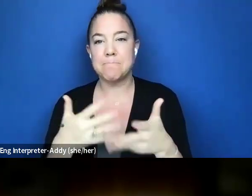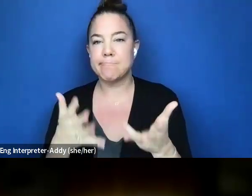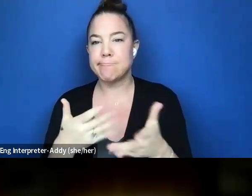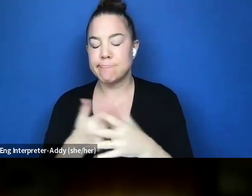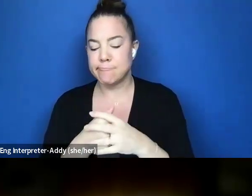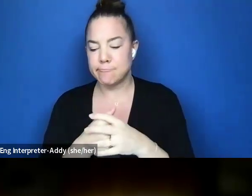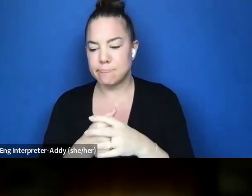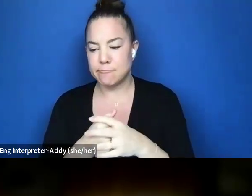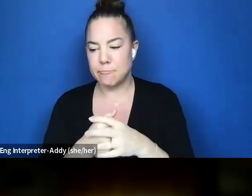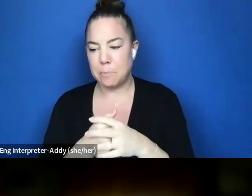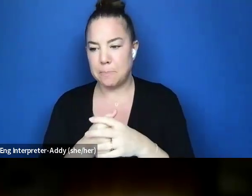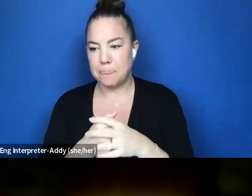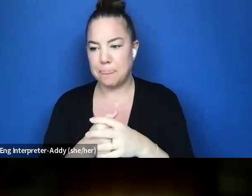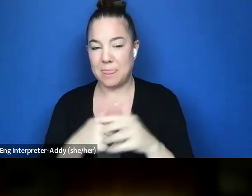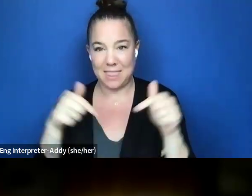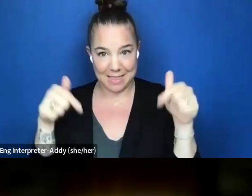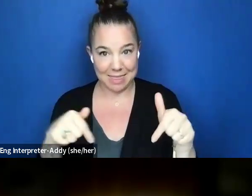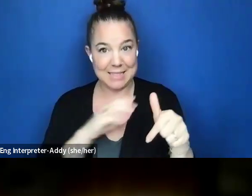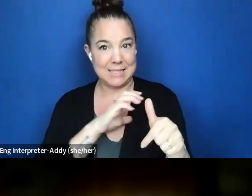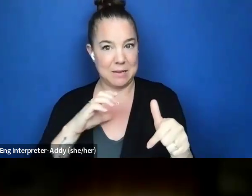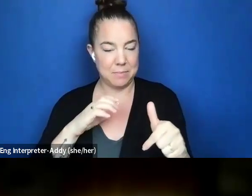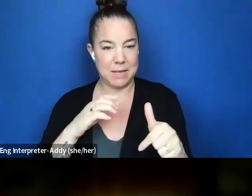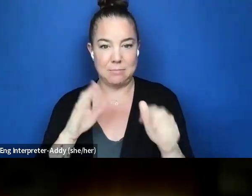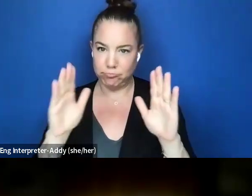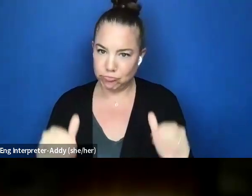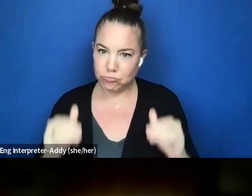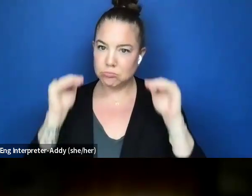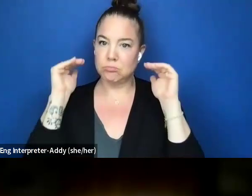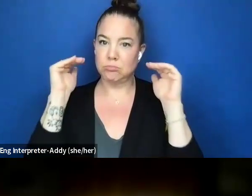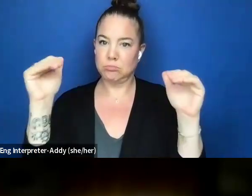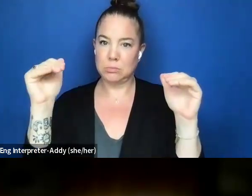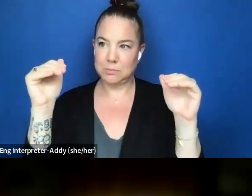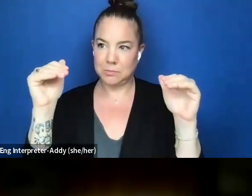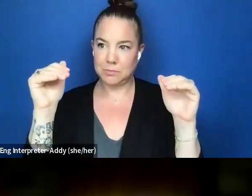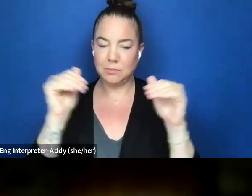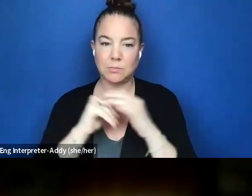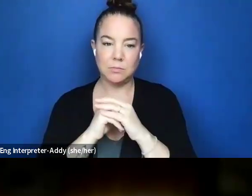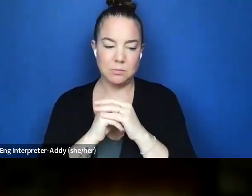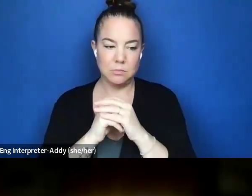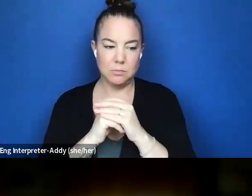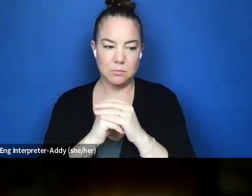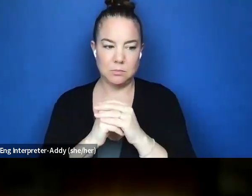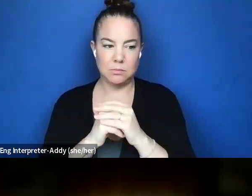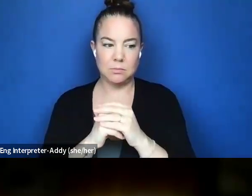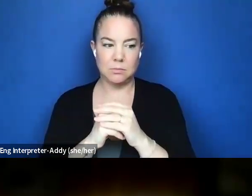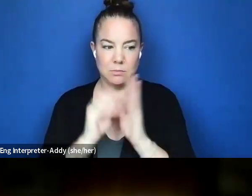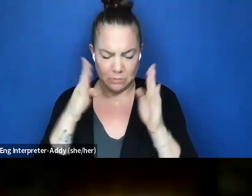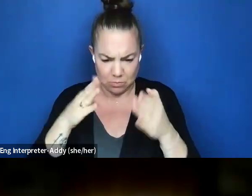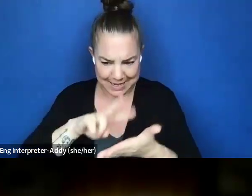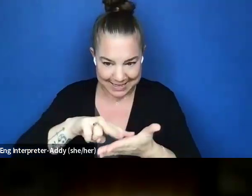Elissa w/ APRIL: you know, taking this committee to the next level. And do you know, and and have being very intentional about